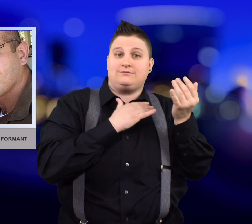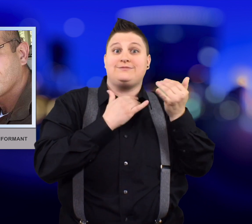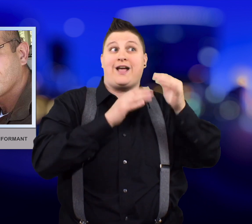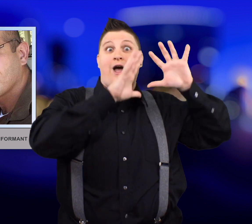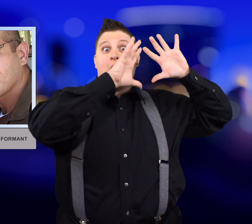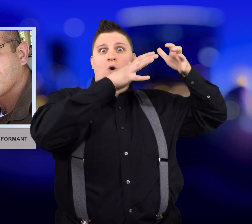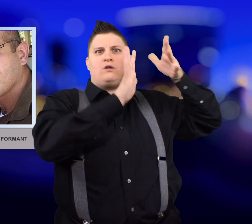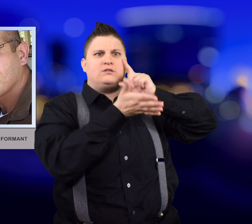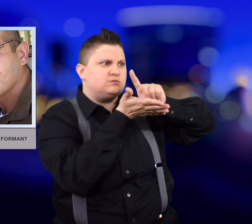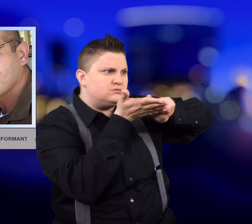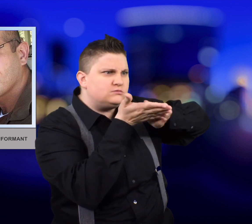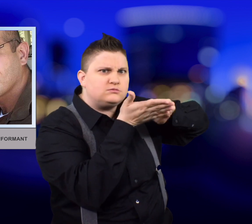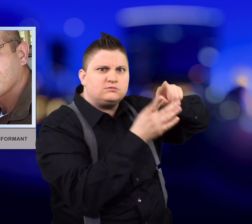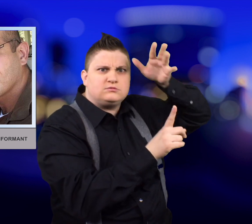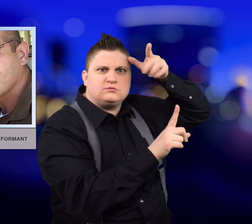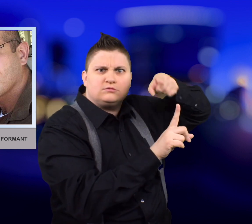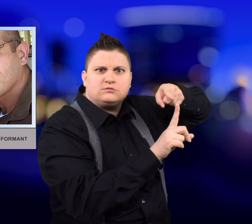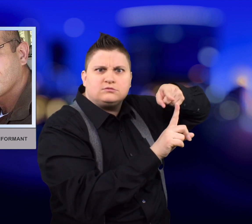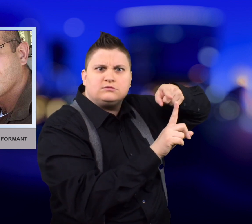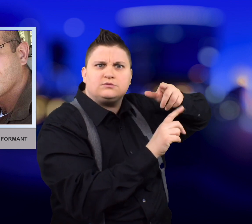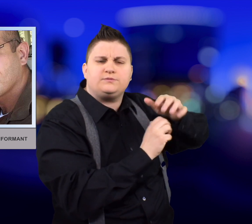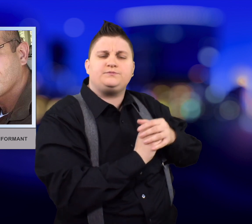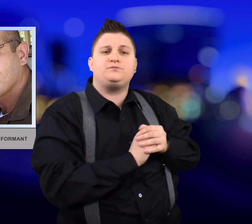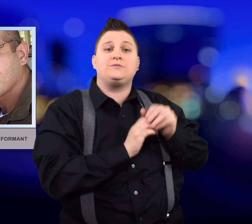under criminal investigation.